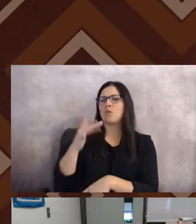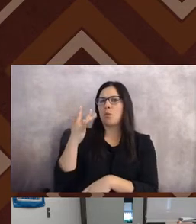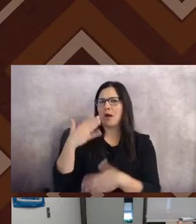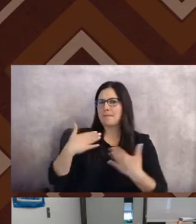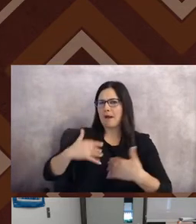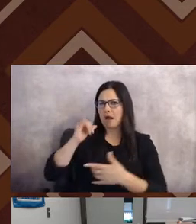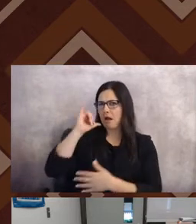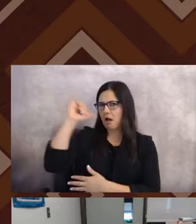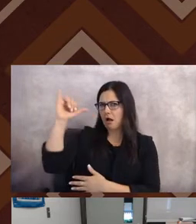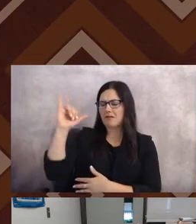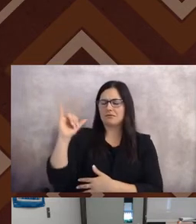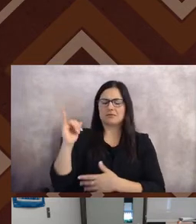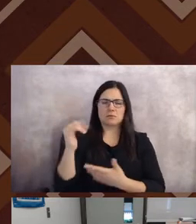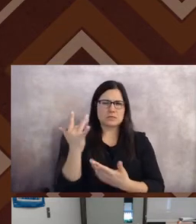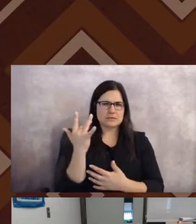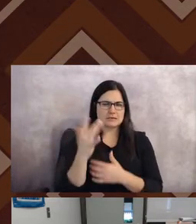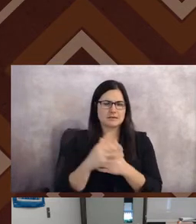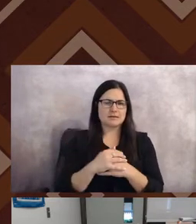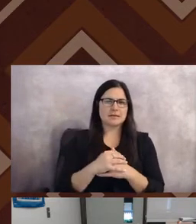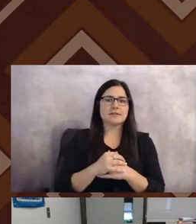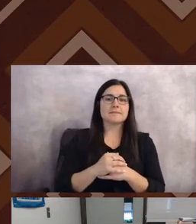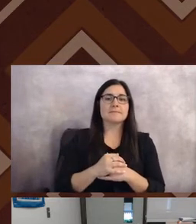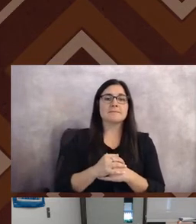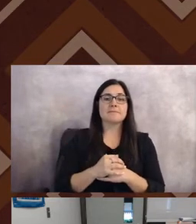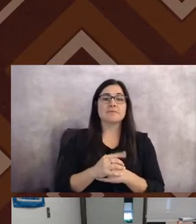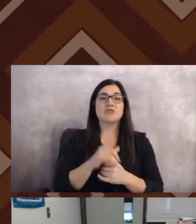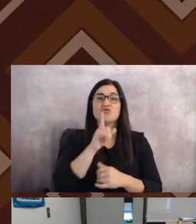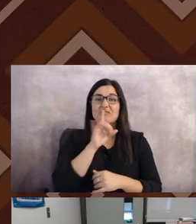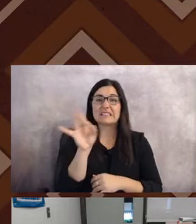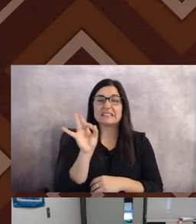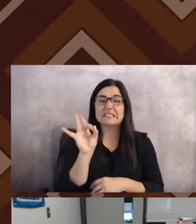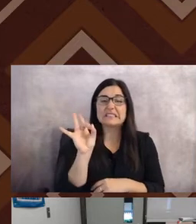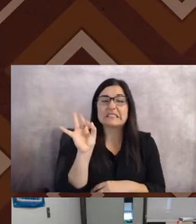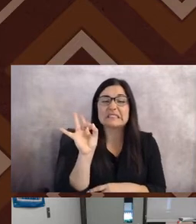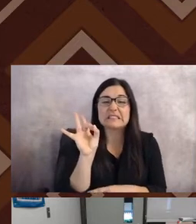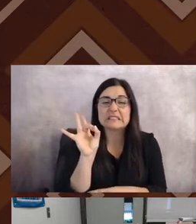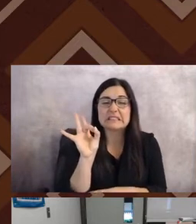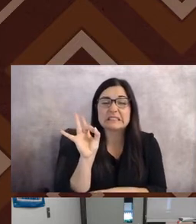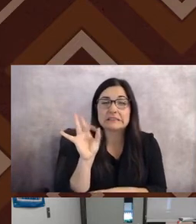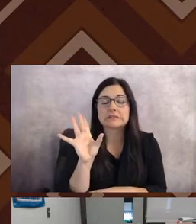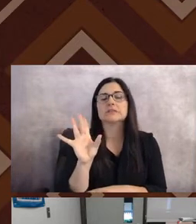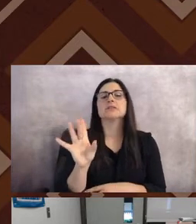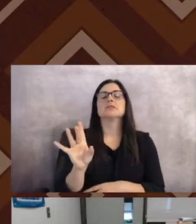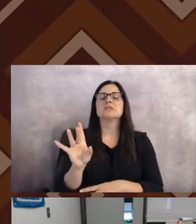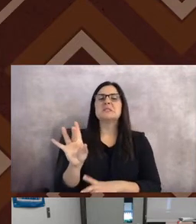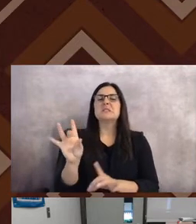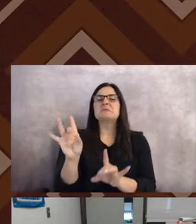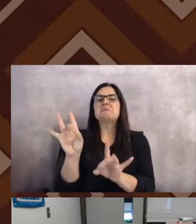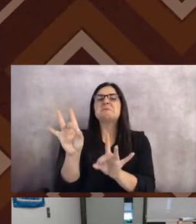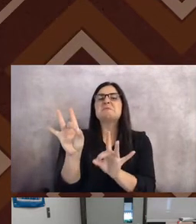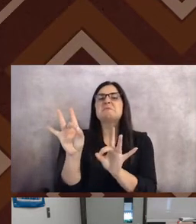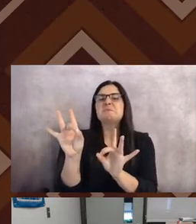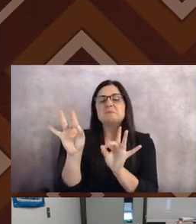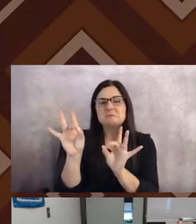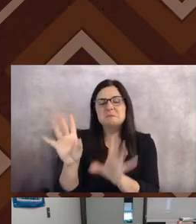Is that you really hate you, really despise you. You're dead already.